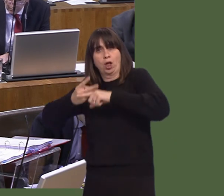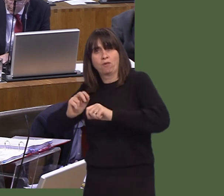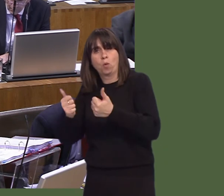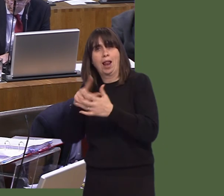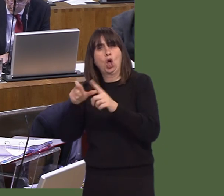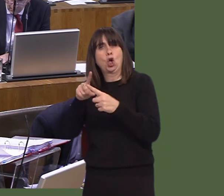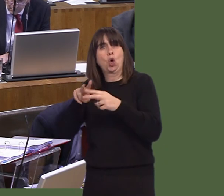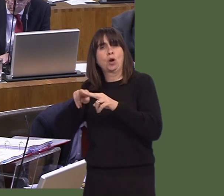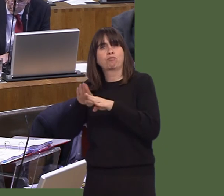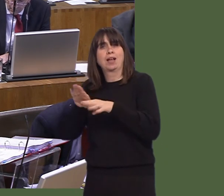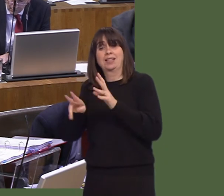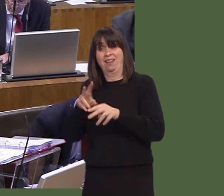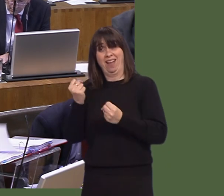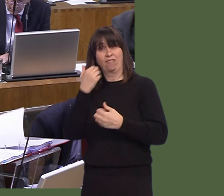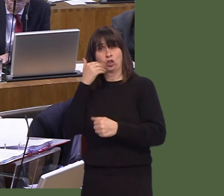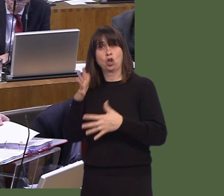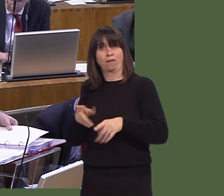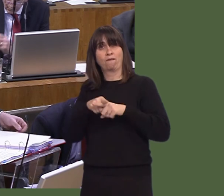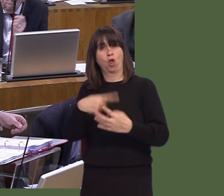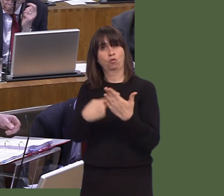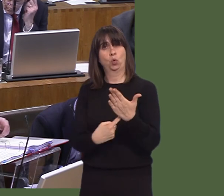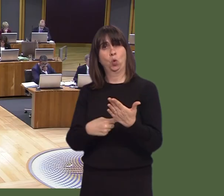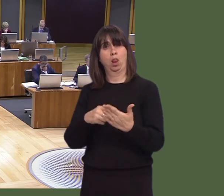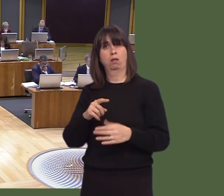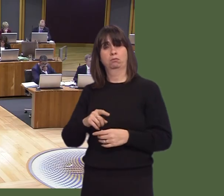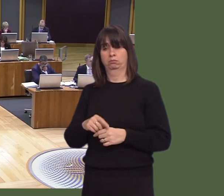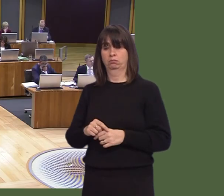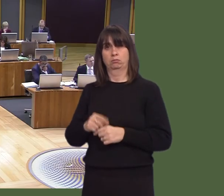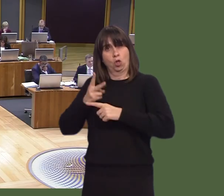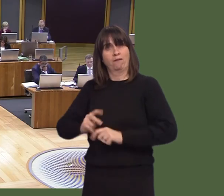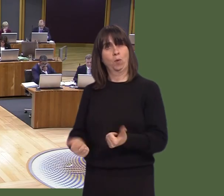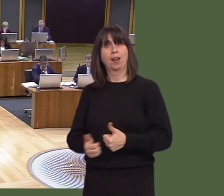schemes address the growth in demand for Welsh-medium education in my region especially?